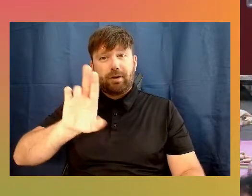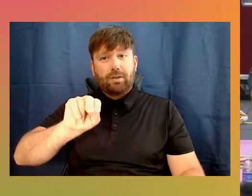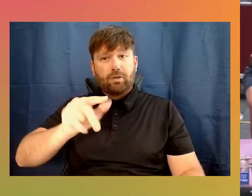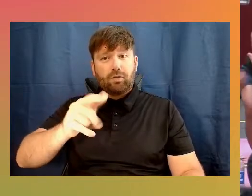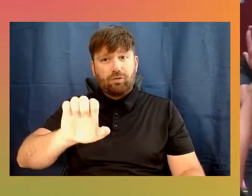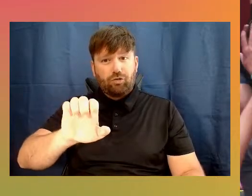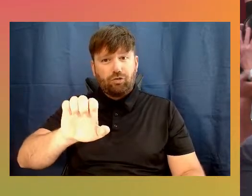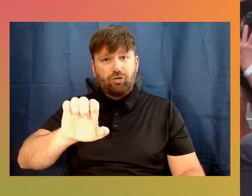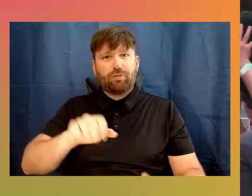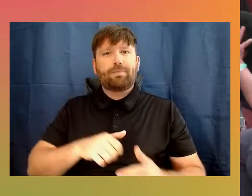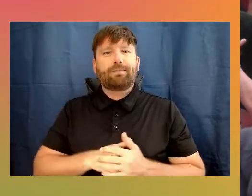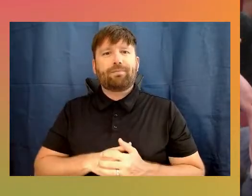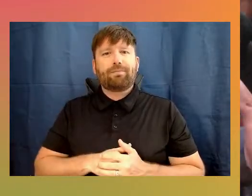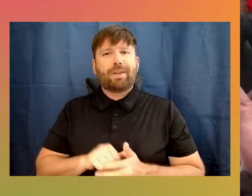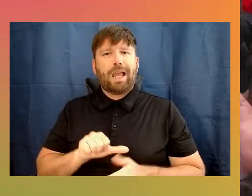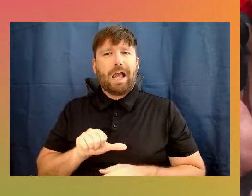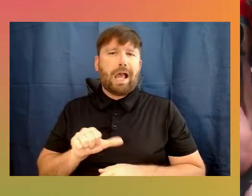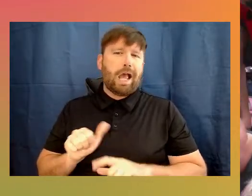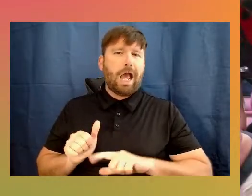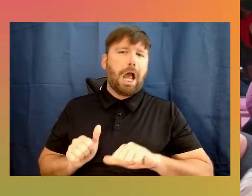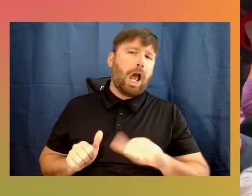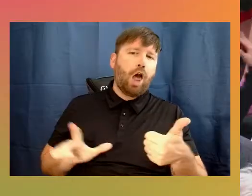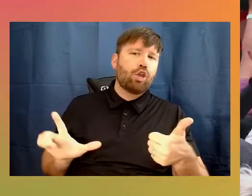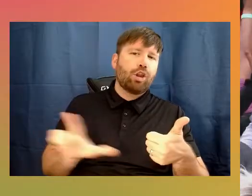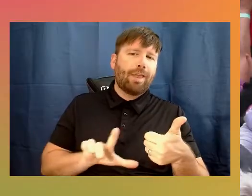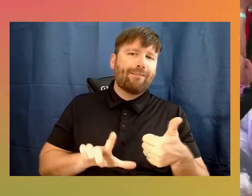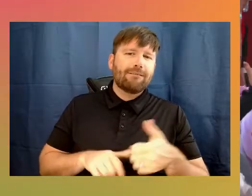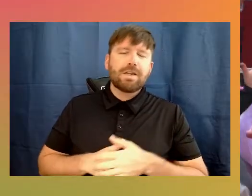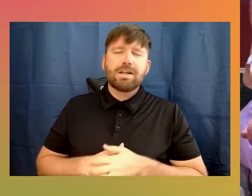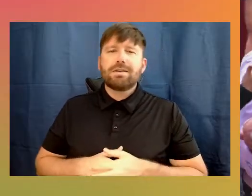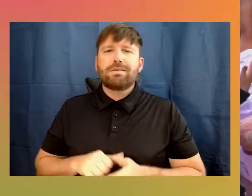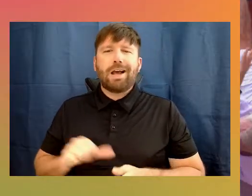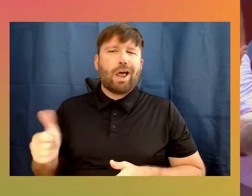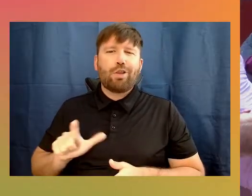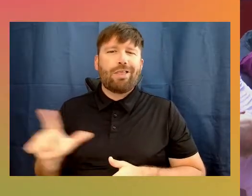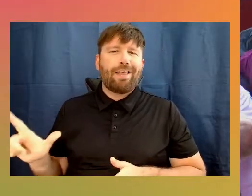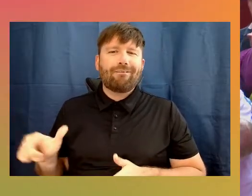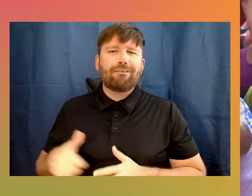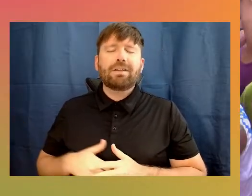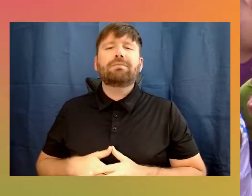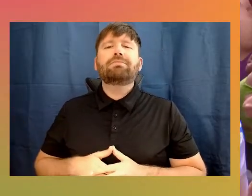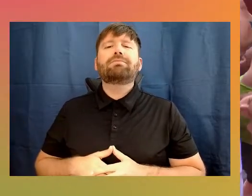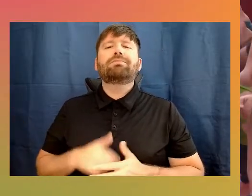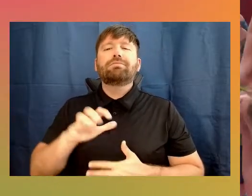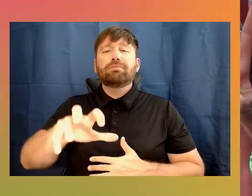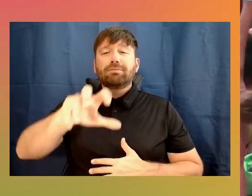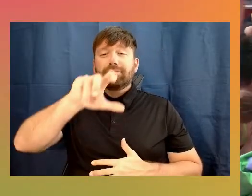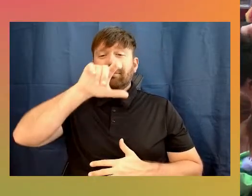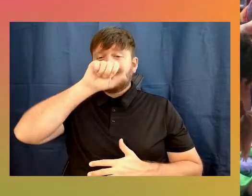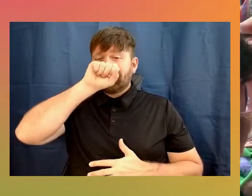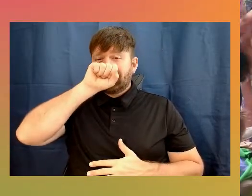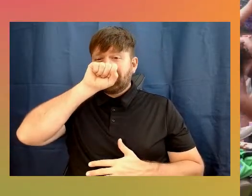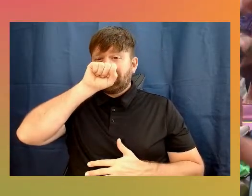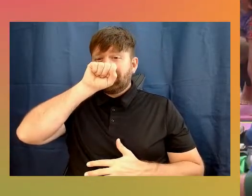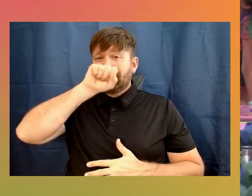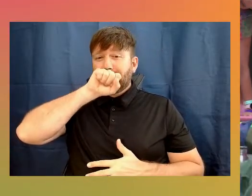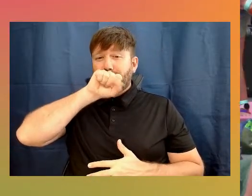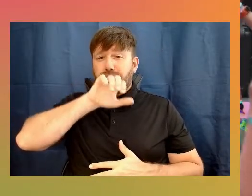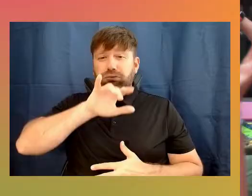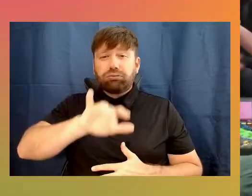RIGHT ARM TO THE SKY.